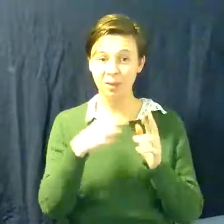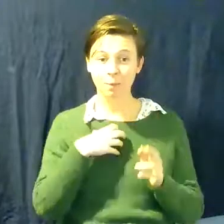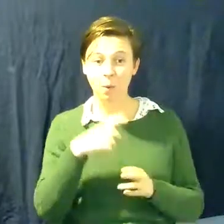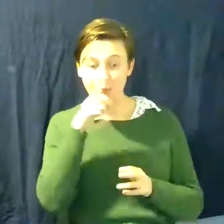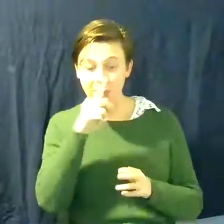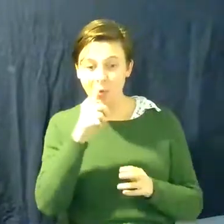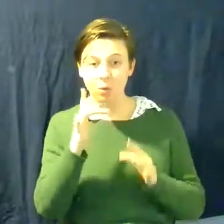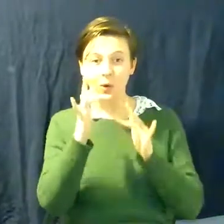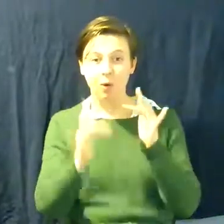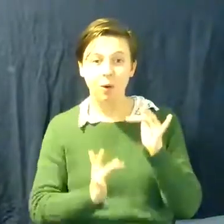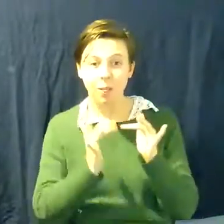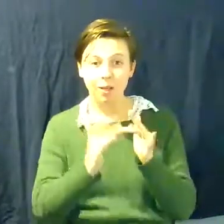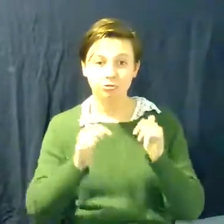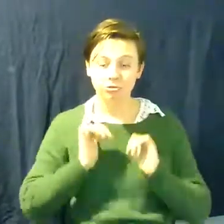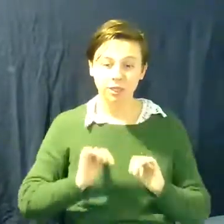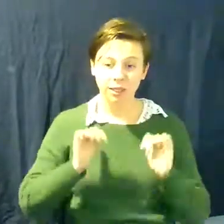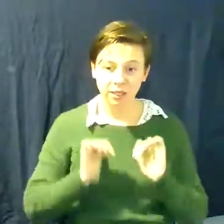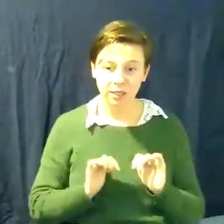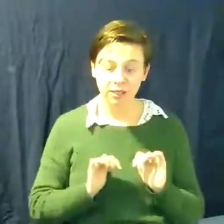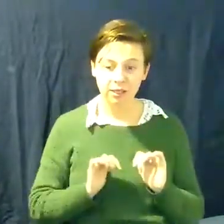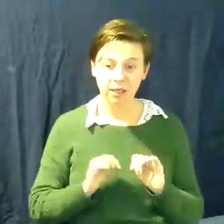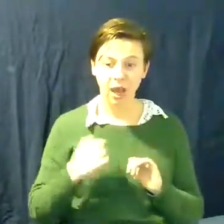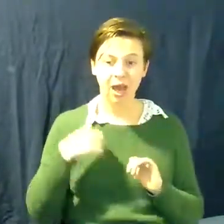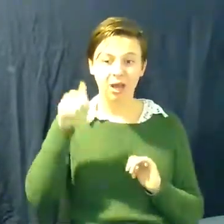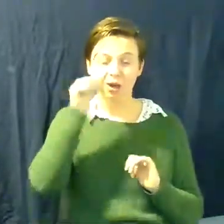people. This is just an Information Session and hopefully we